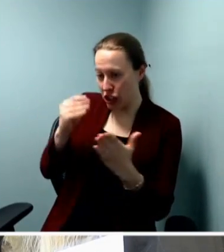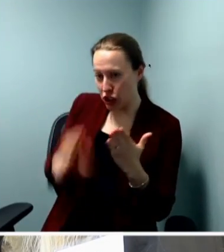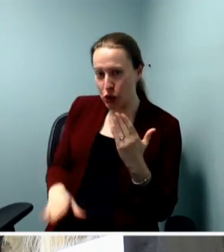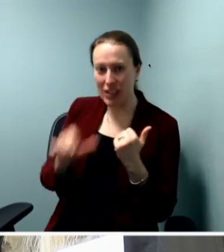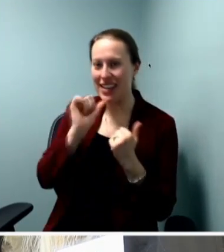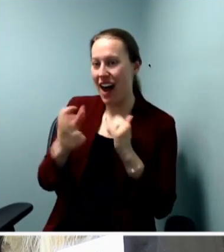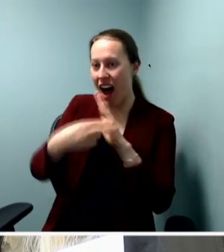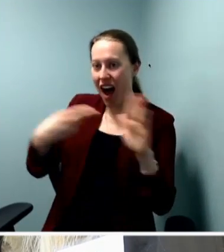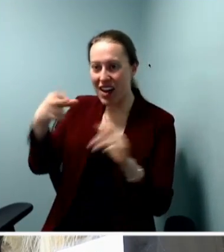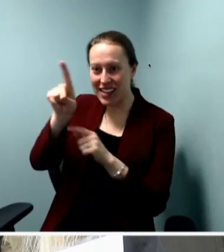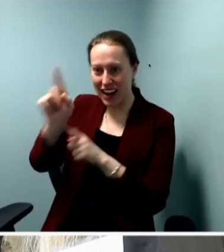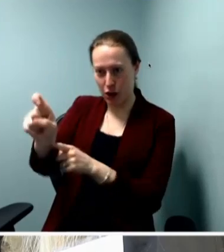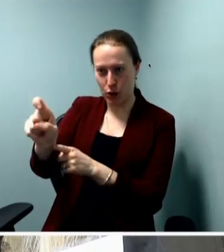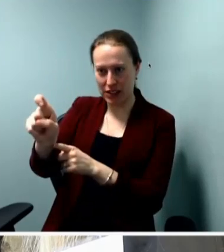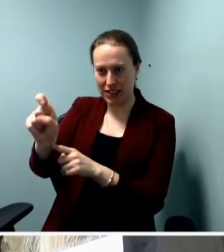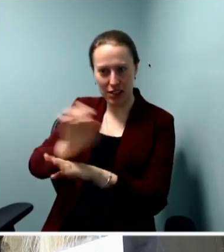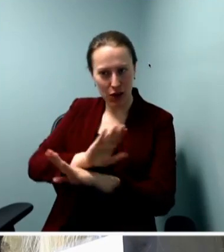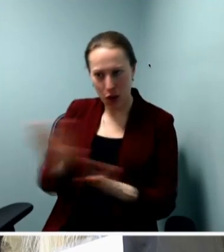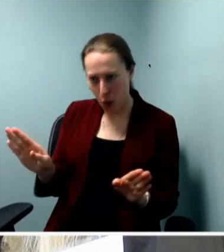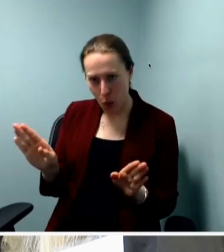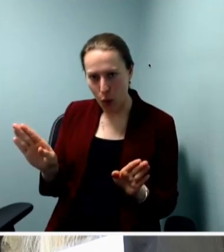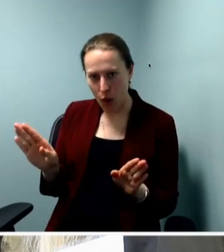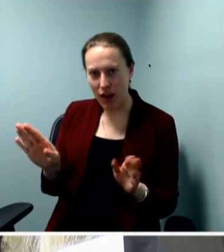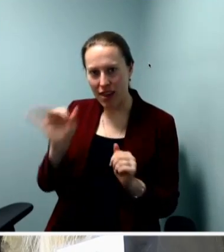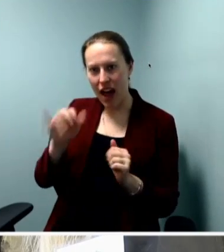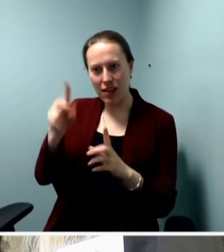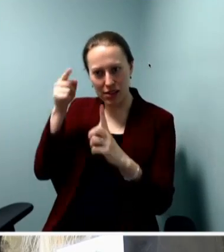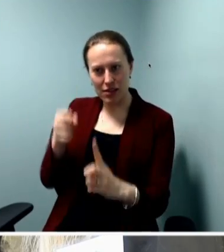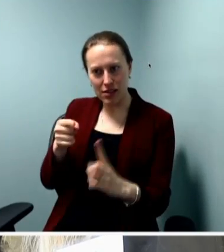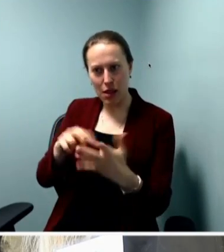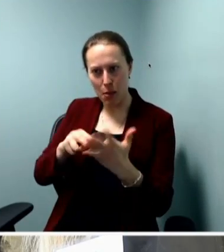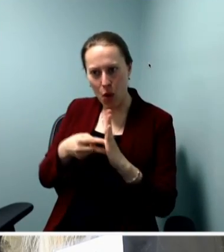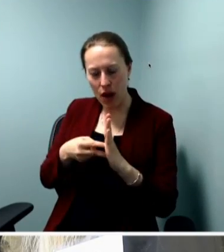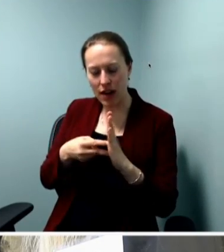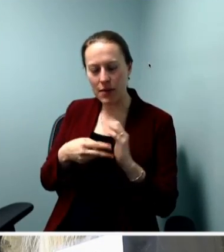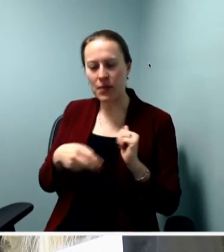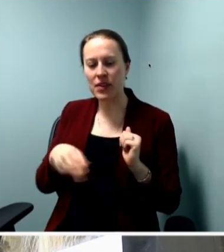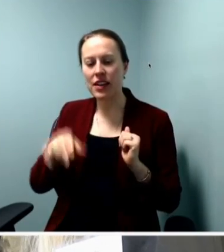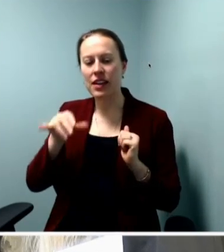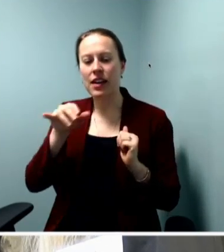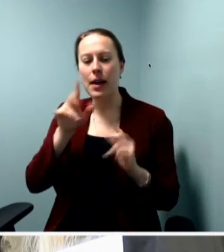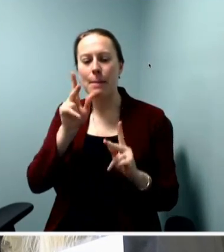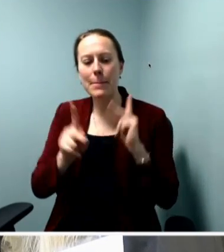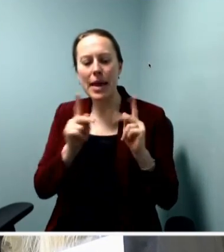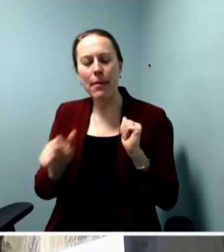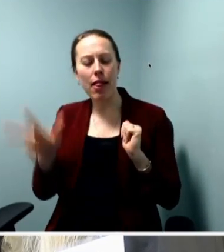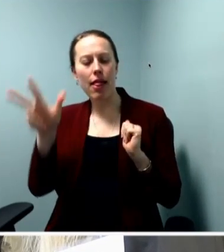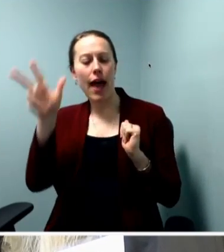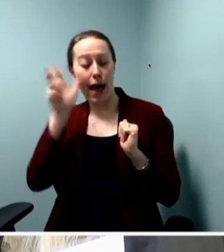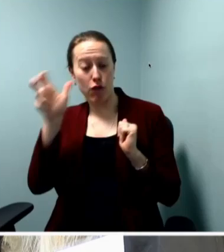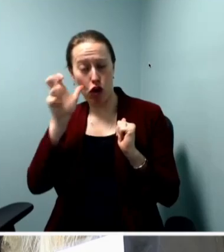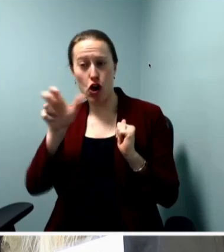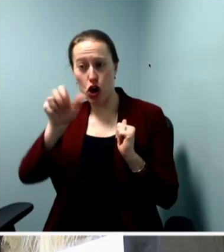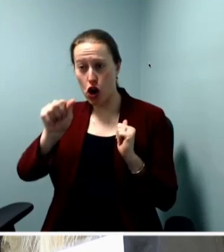That is the crux of it because if you-- people have heard about autism and they start thinking